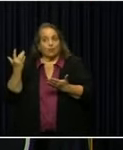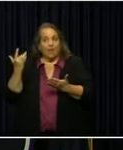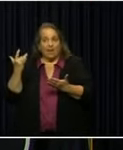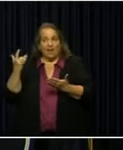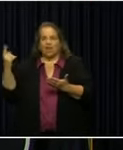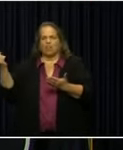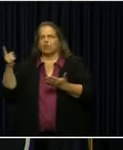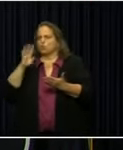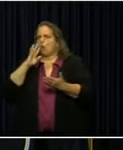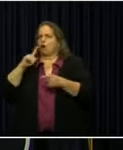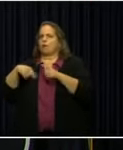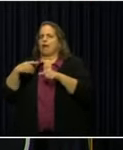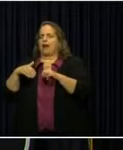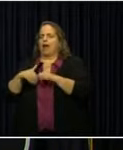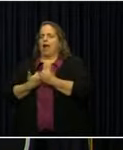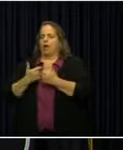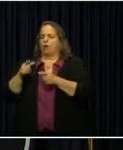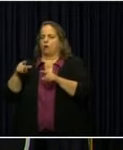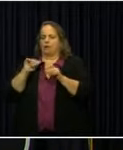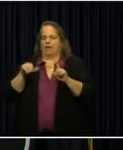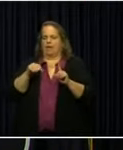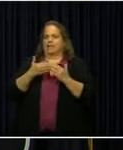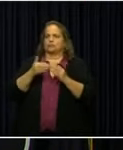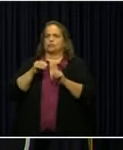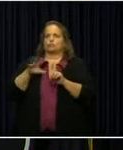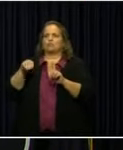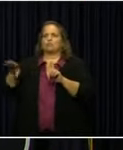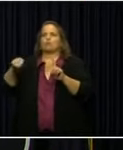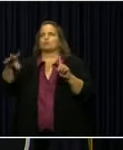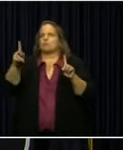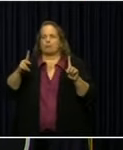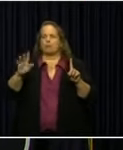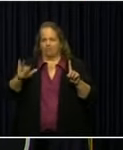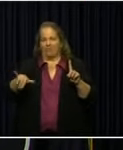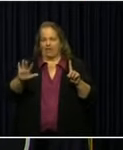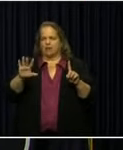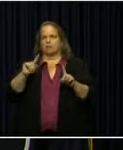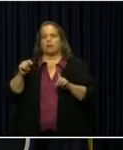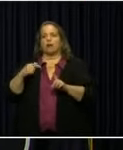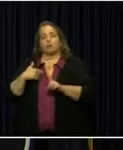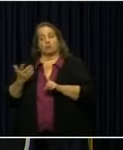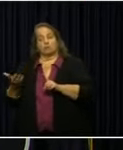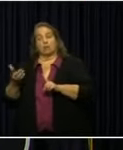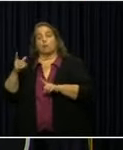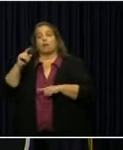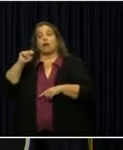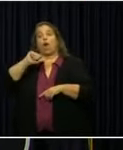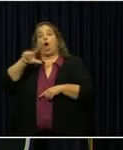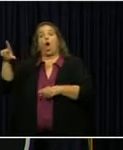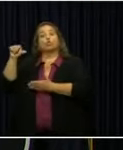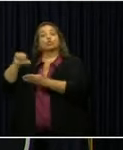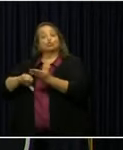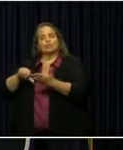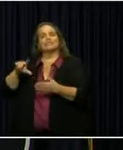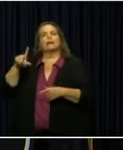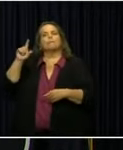THE NEW WORLD TO BETTER SUPPORT THESE VULNERABLE POPULATIONS SO WE CAN INTERVENOR QUICKLY,